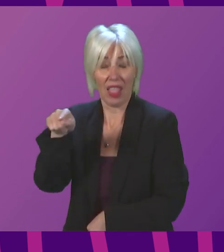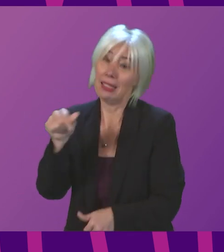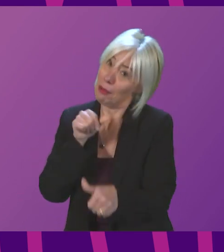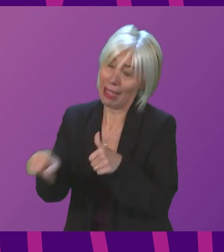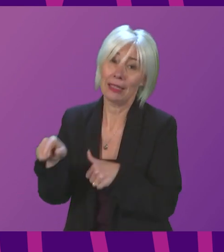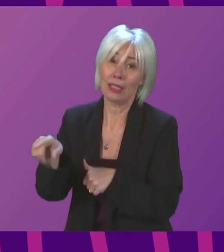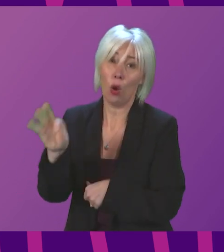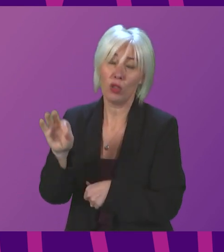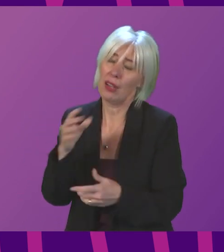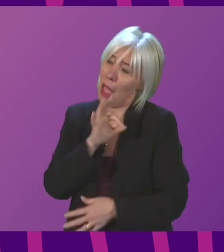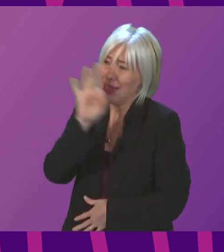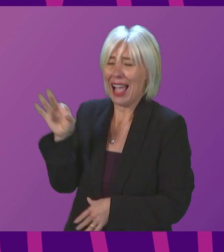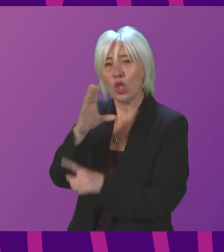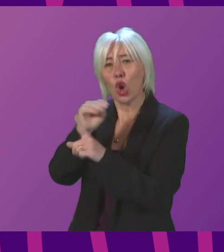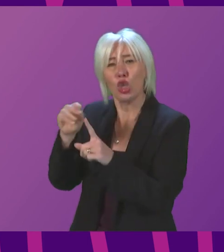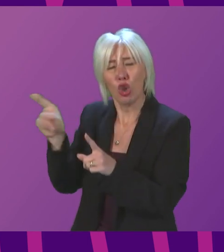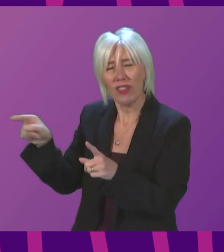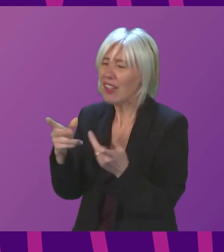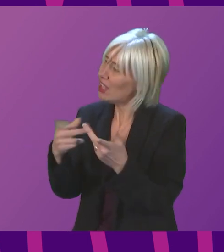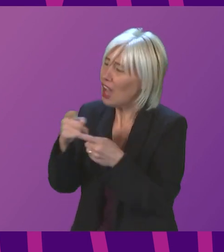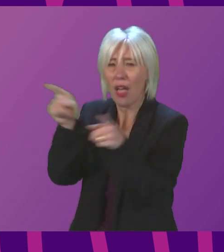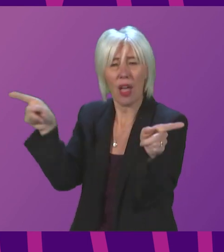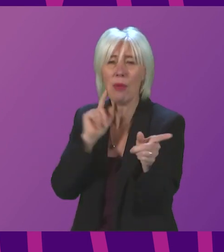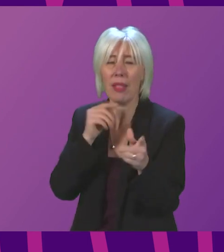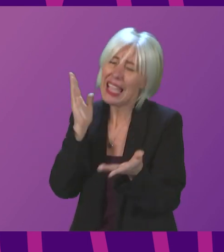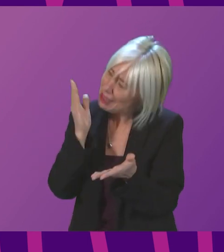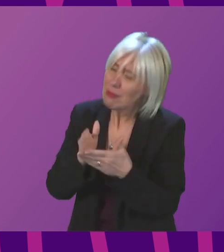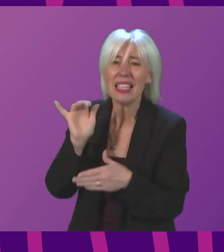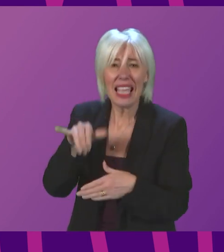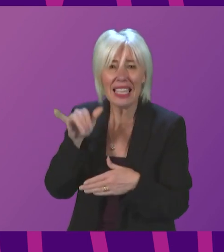I ask this seriously of the Conservatives and others: yes, engage in any legitimate